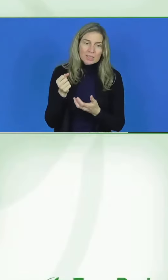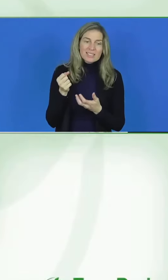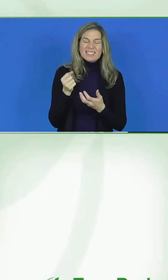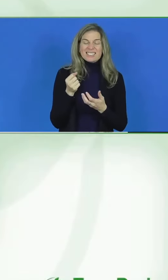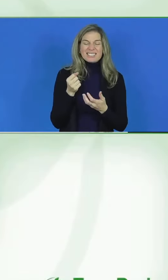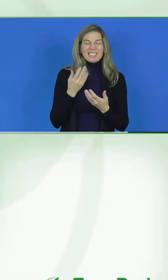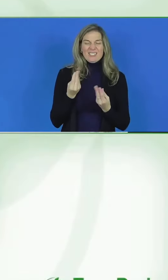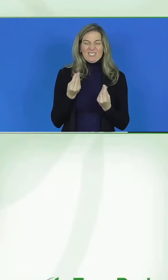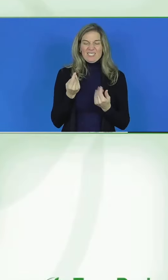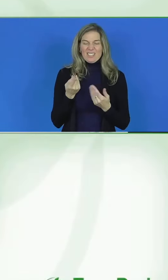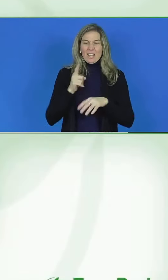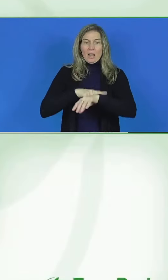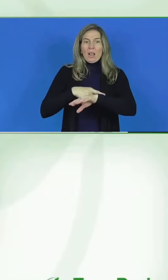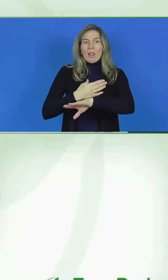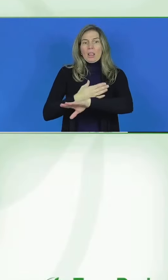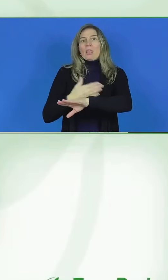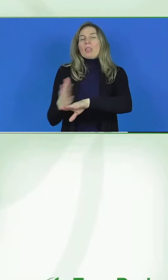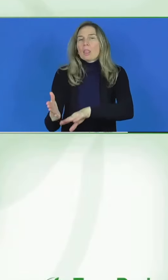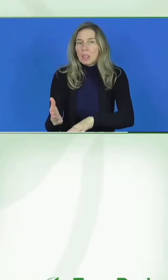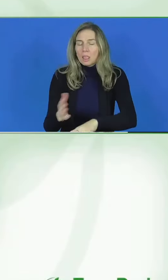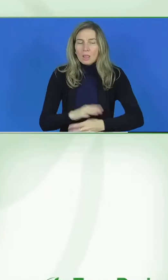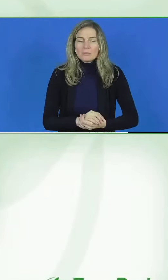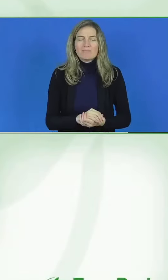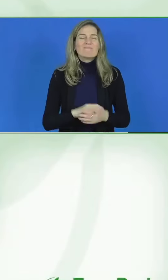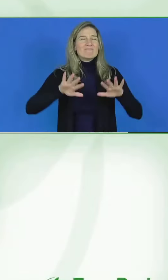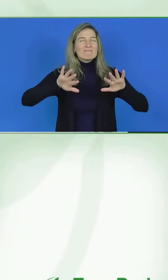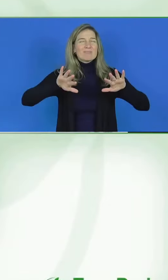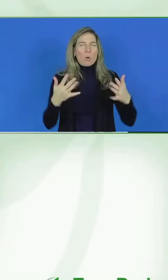coordinating support in this way would be a lot easier.